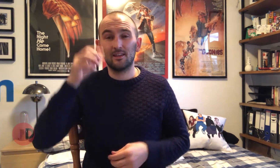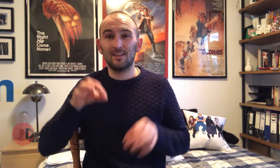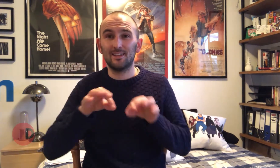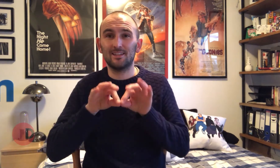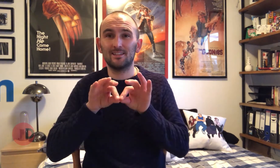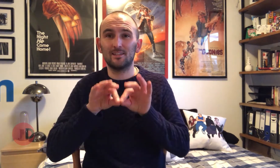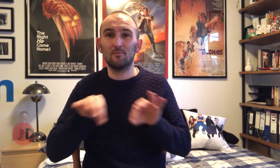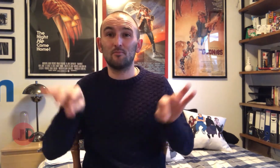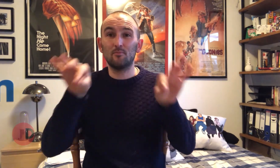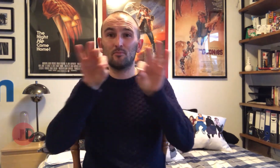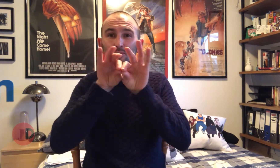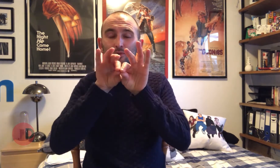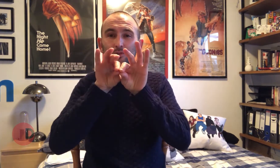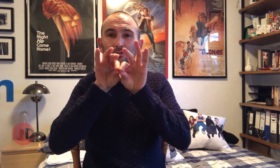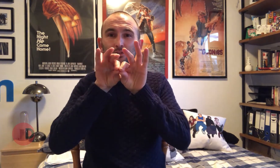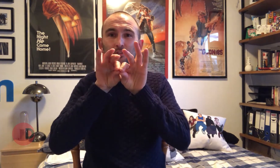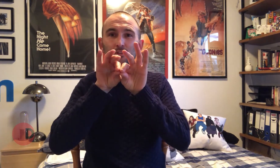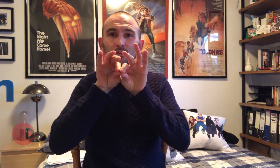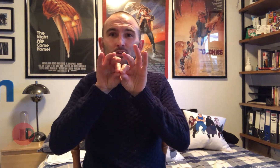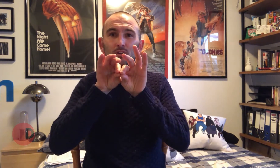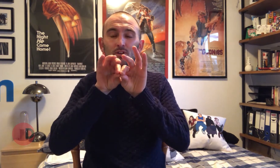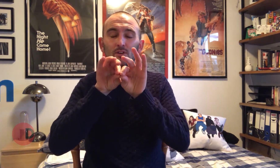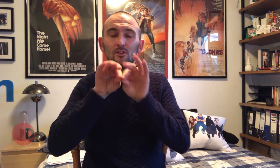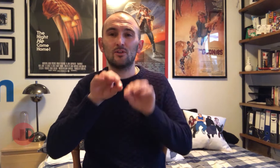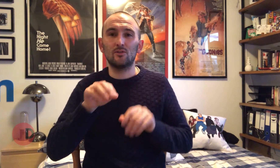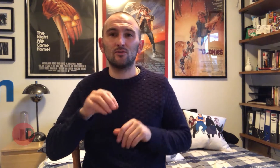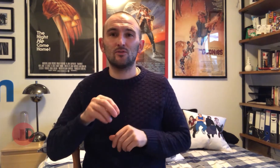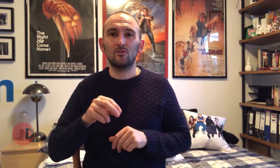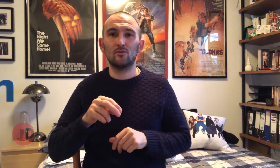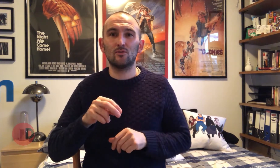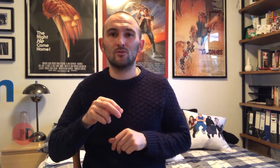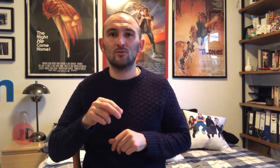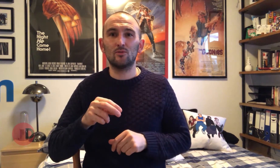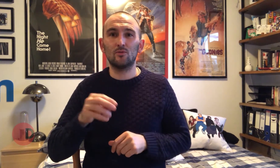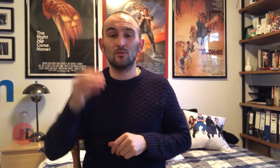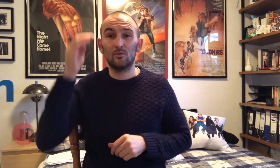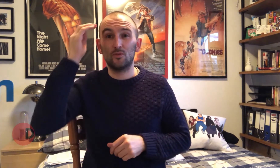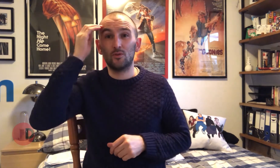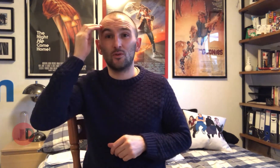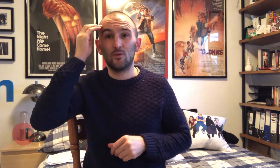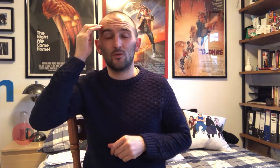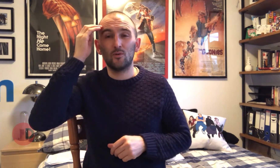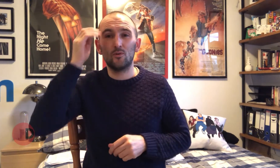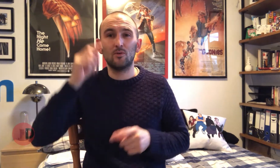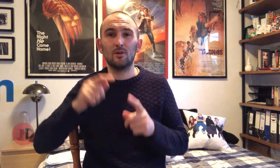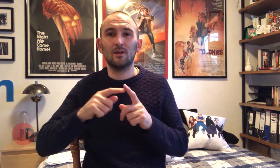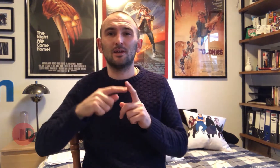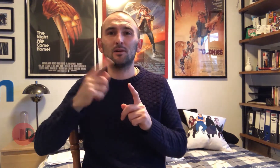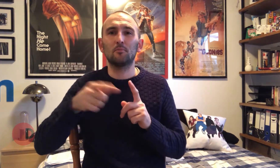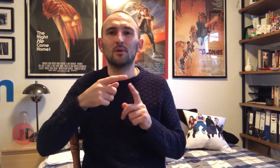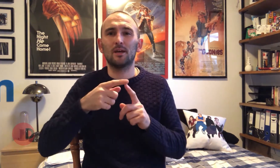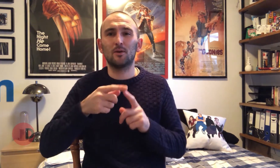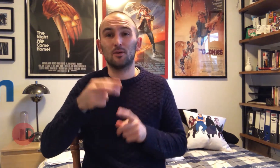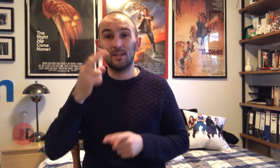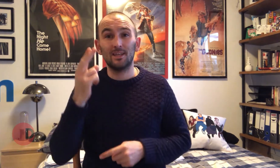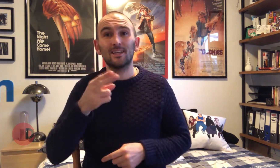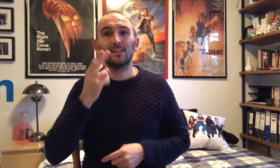I think it is important to know its history